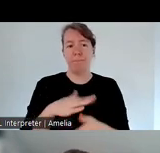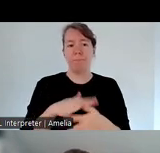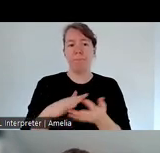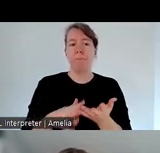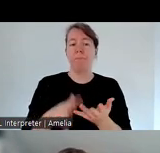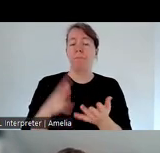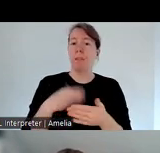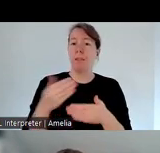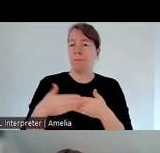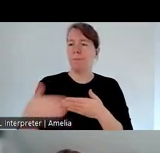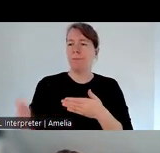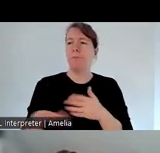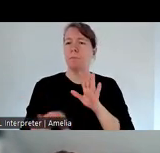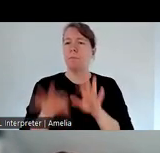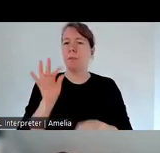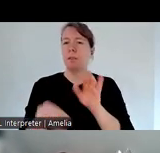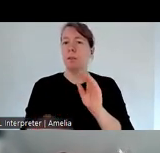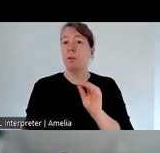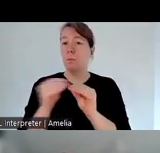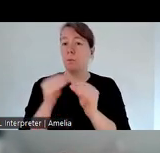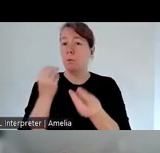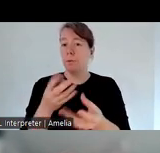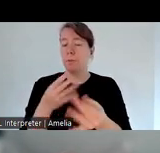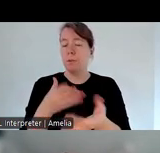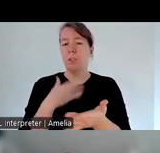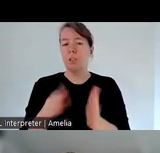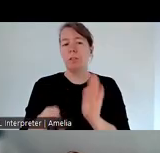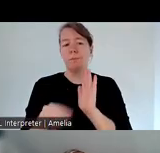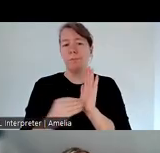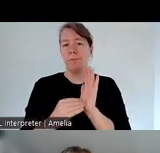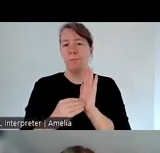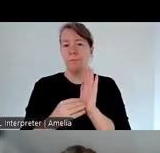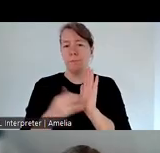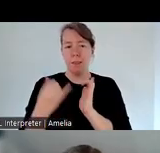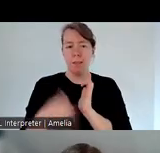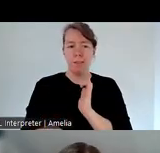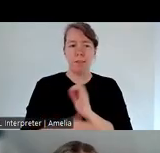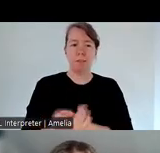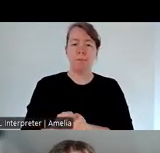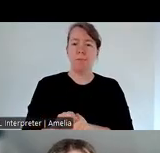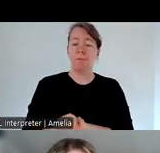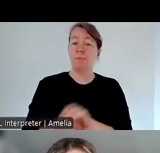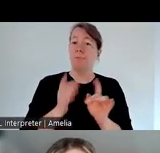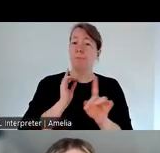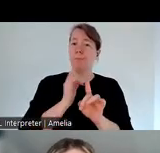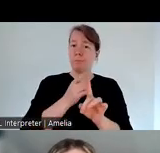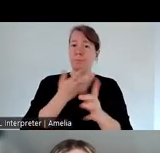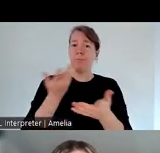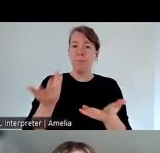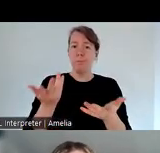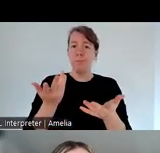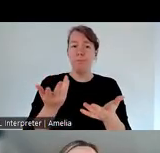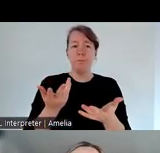So, we asked our authors to aim for a chapter that would be more practical than scholarly.